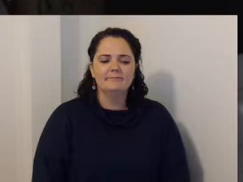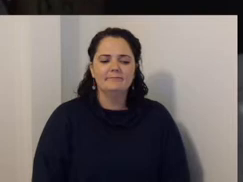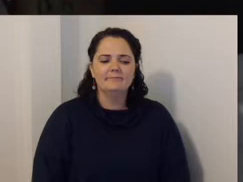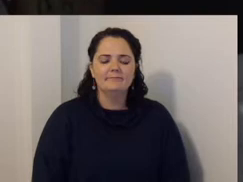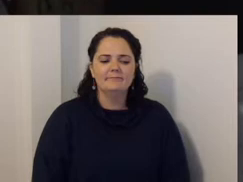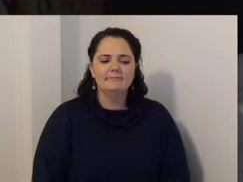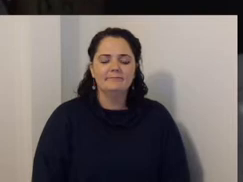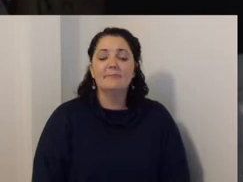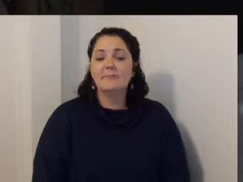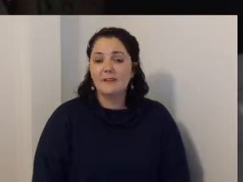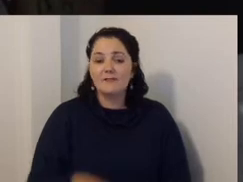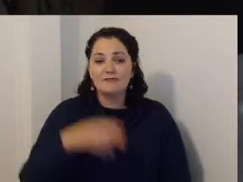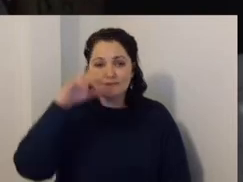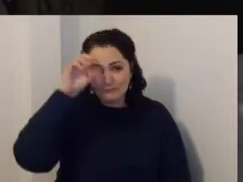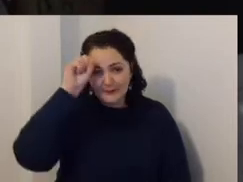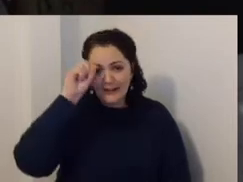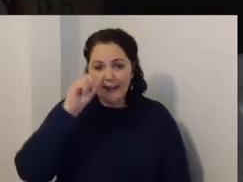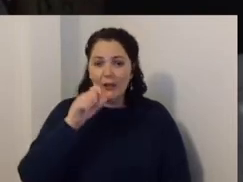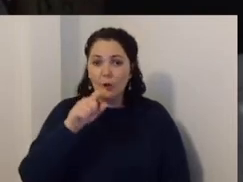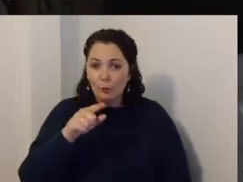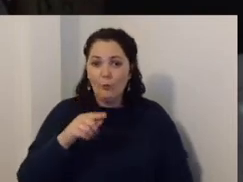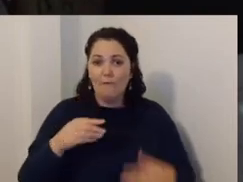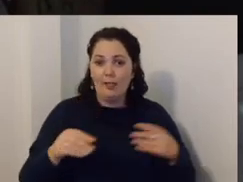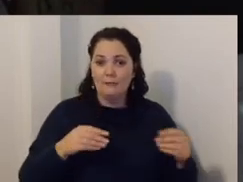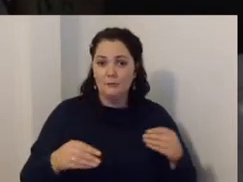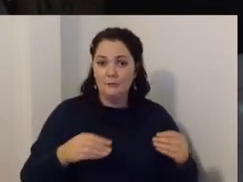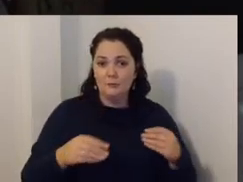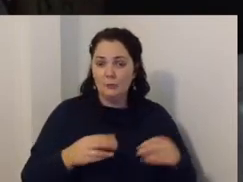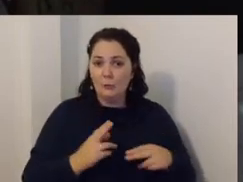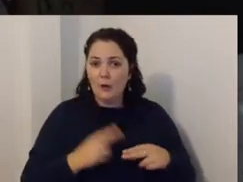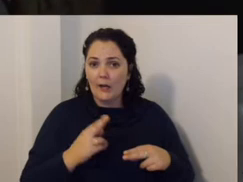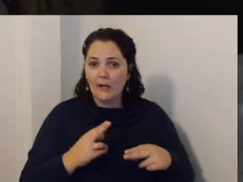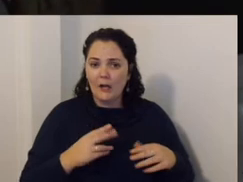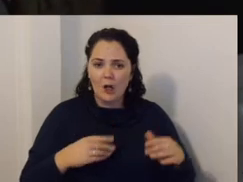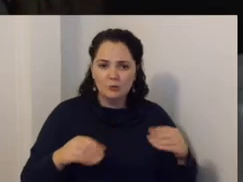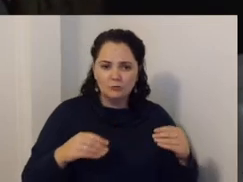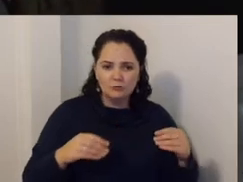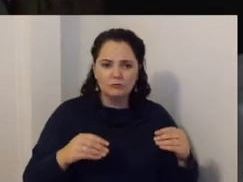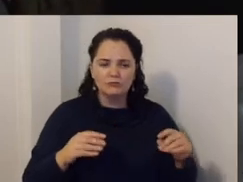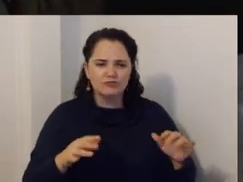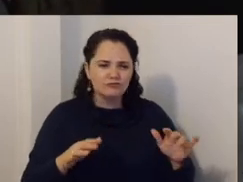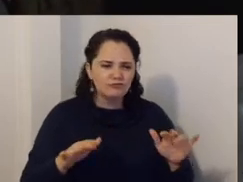and again keep this quick and loose you'll have a little bit more time to develop later on this evening